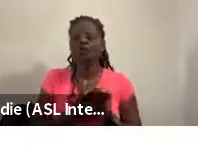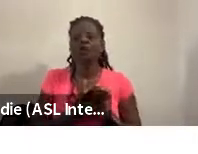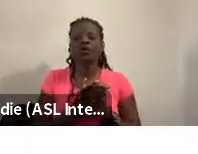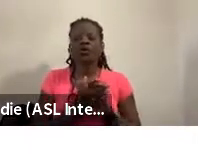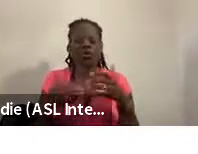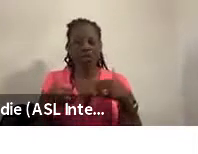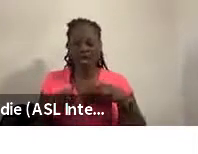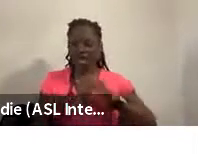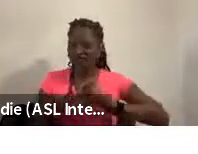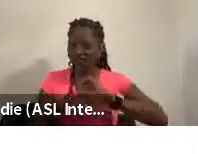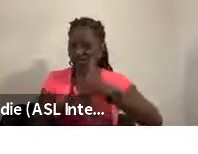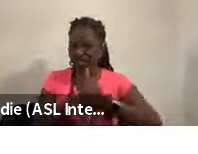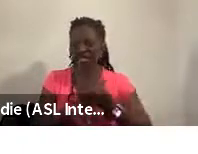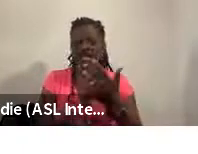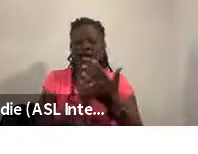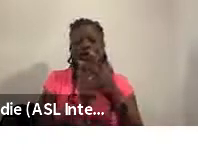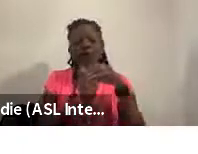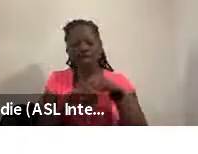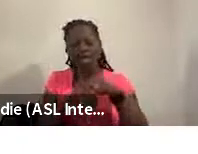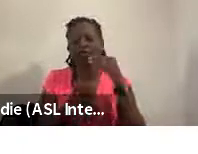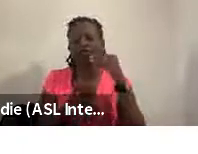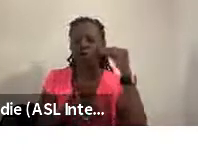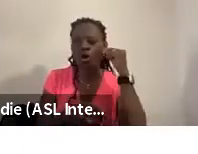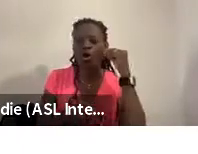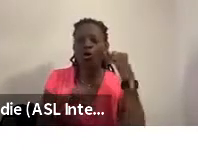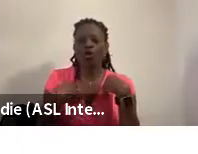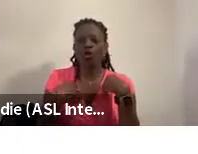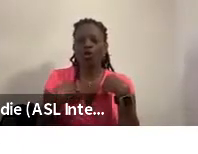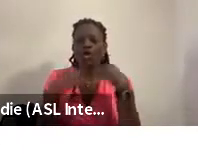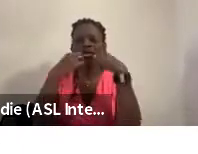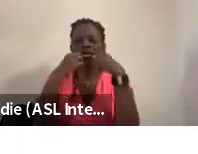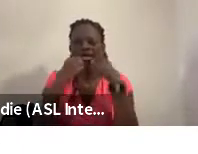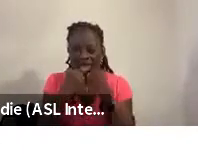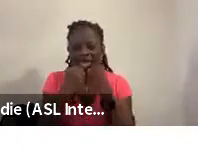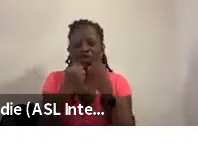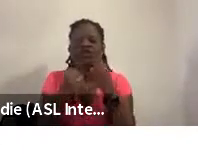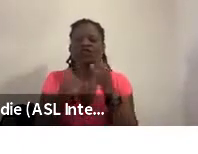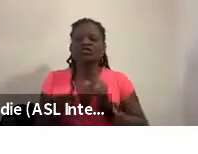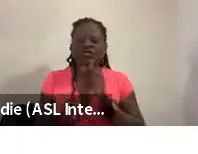workers, so in-home caregivers, staff at skilled nursing facilities, staff